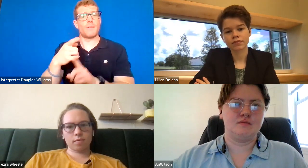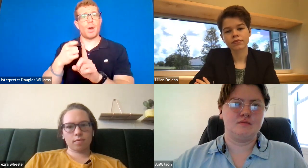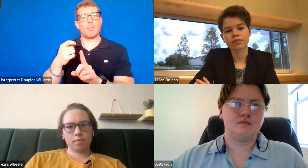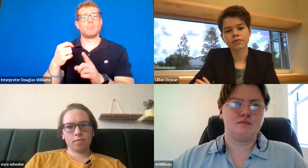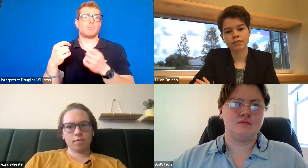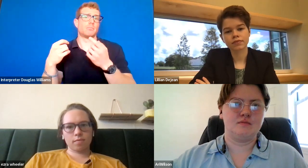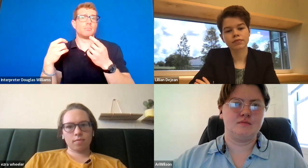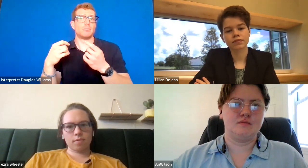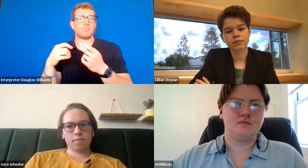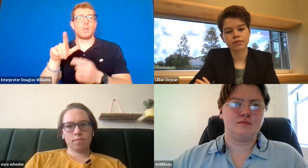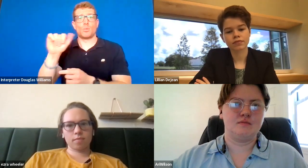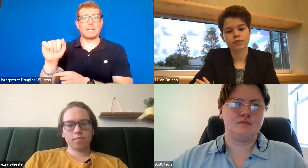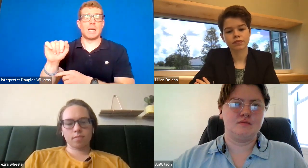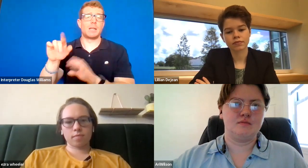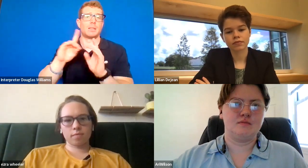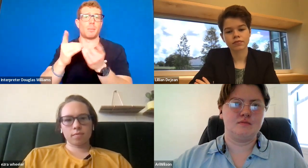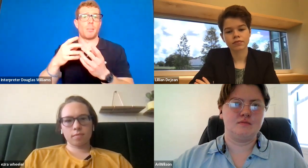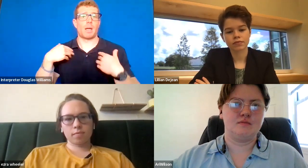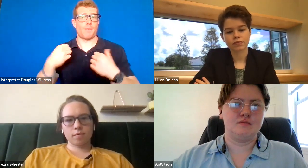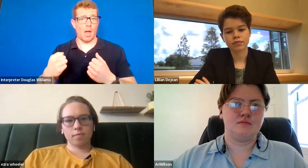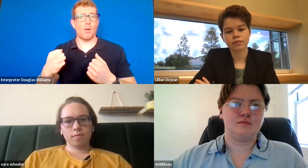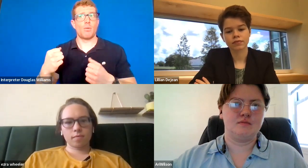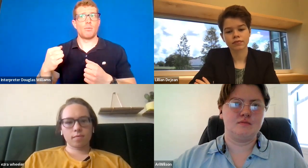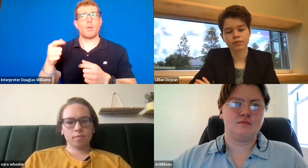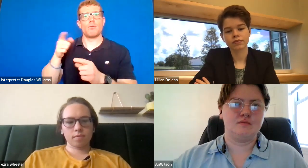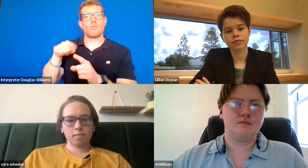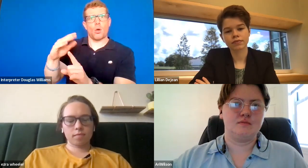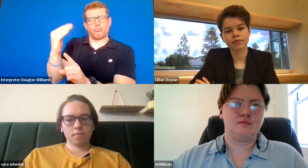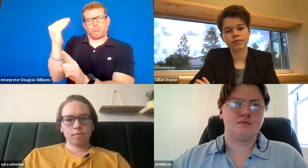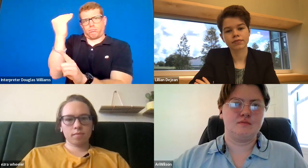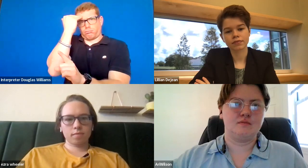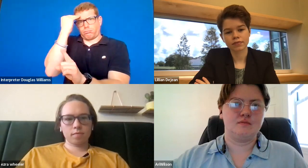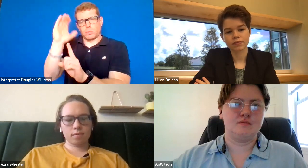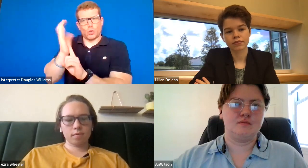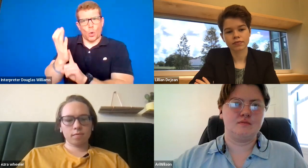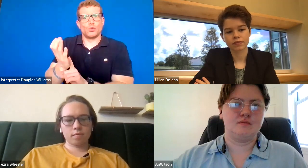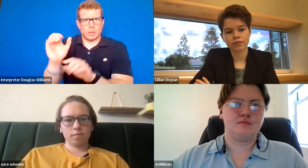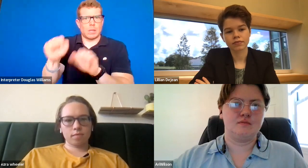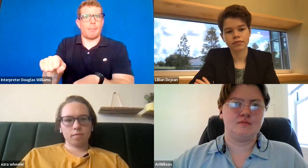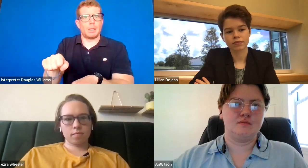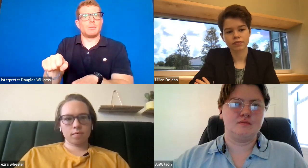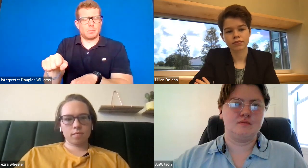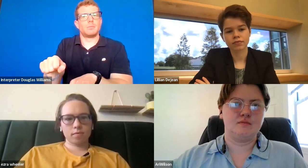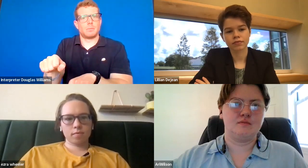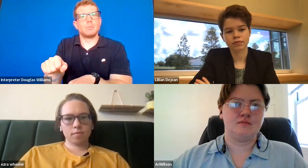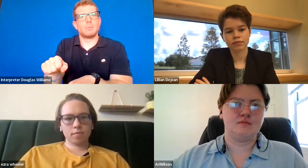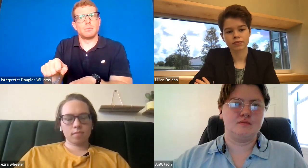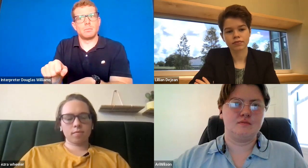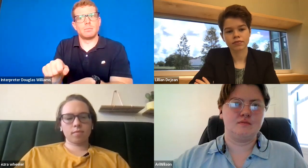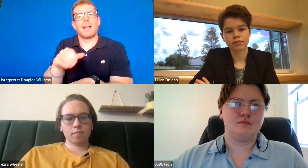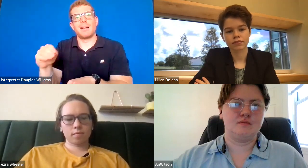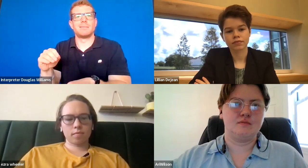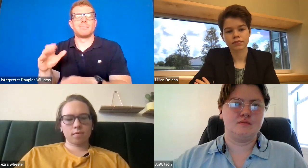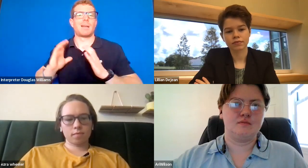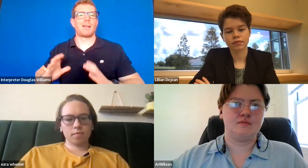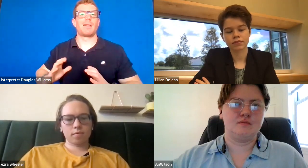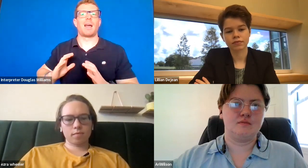That are very culturally competent and aware. and clients tenured if you will, in services.